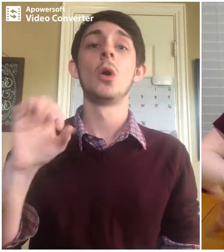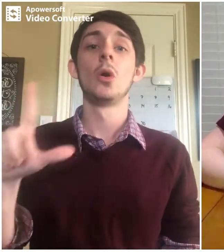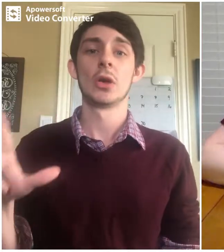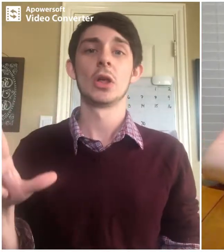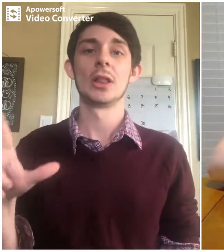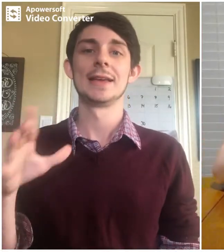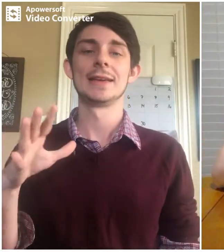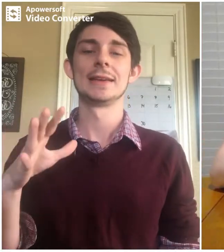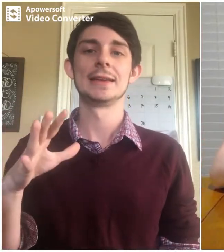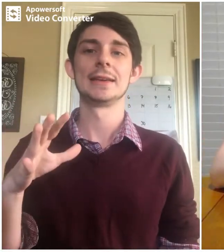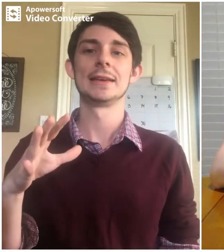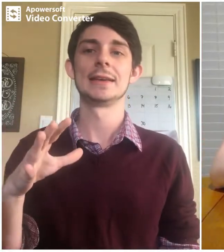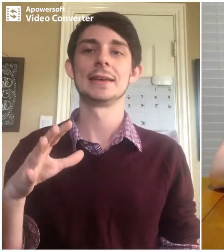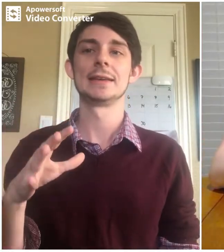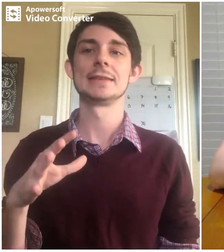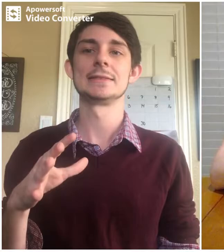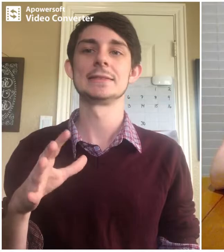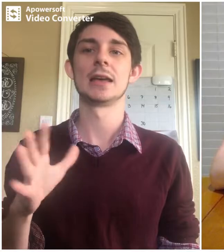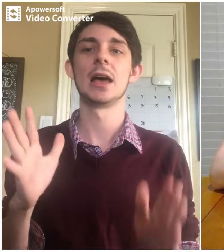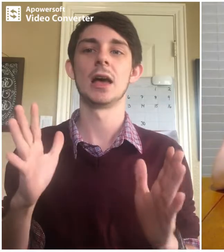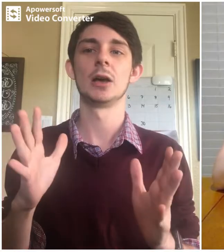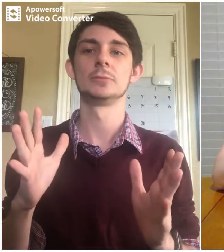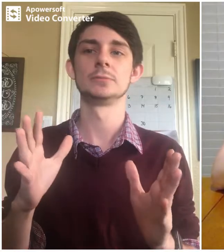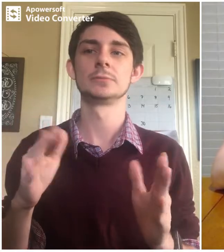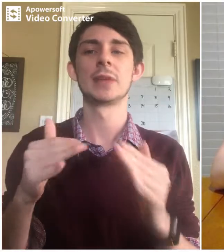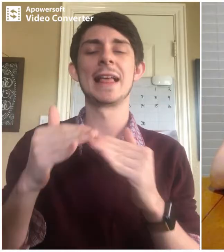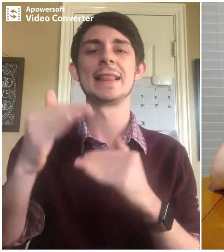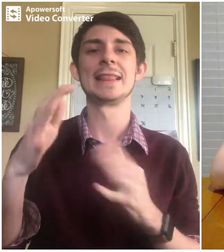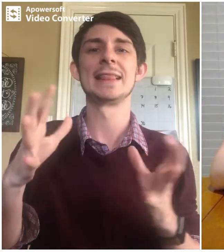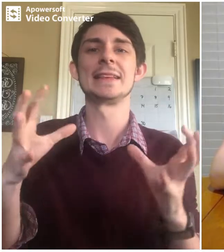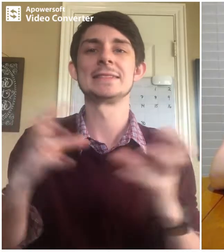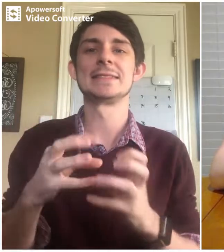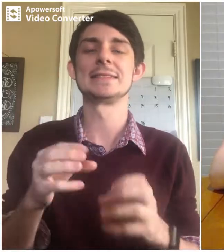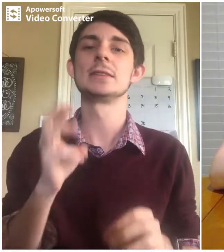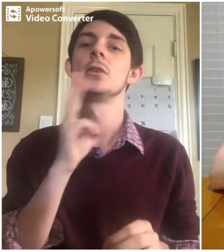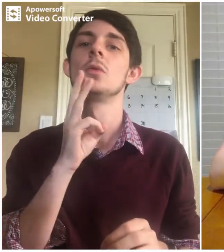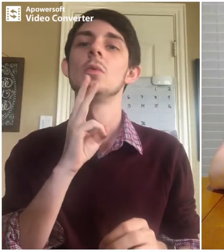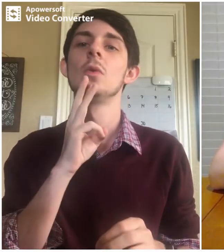stays towards the top and floats and creates this layer. It doesn't